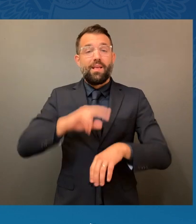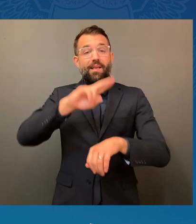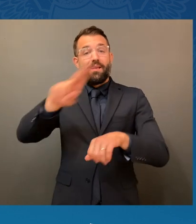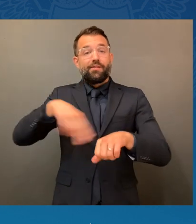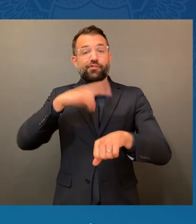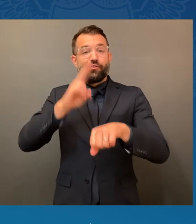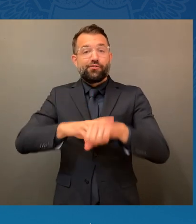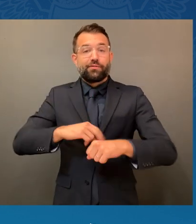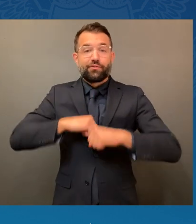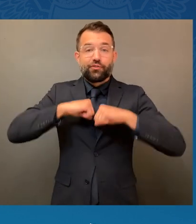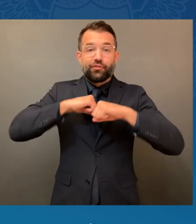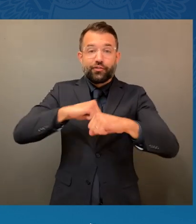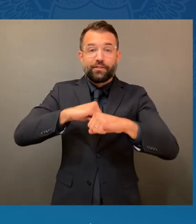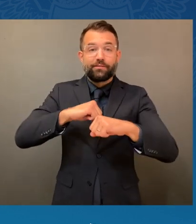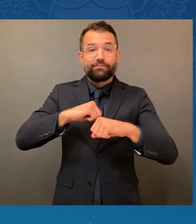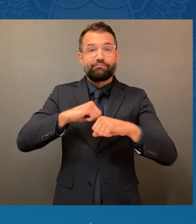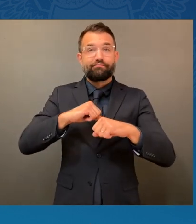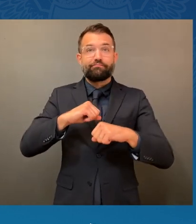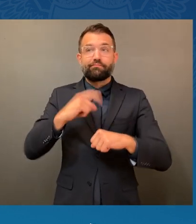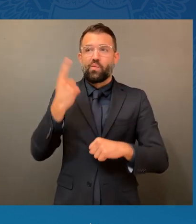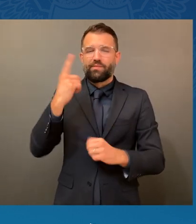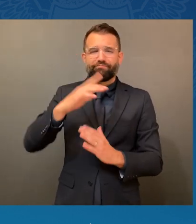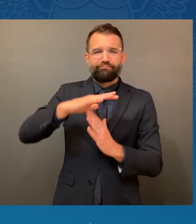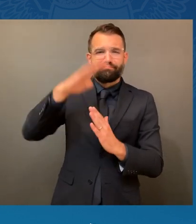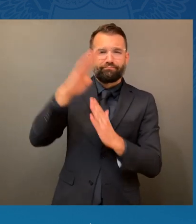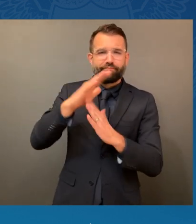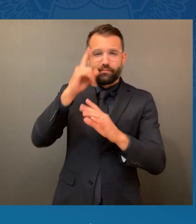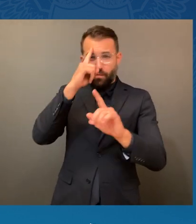is to uphold the international rules-based order,